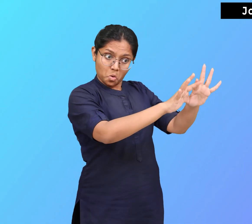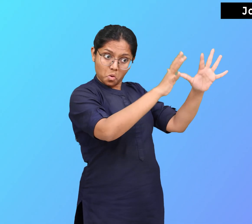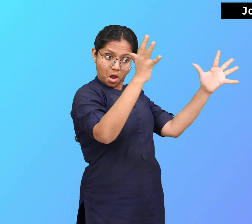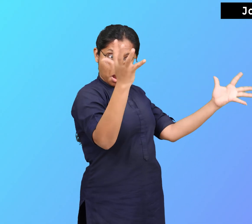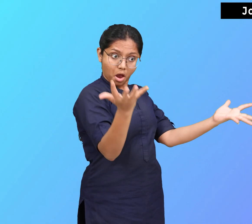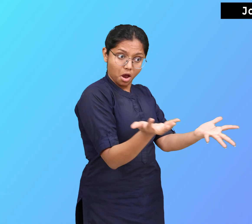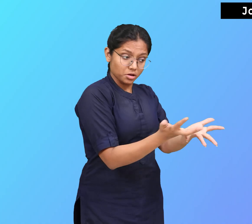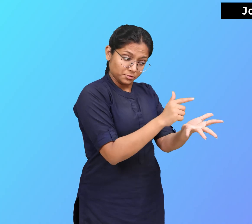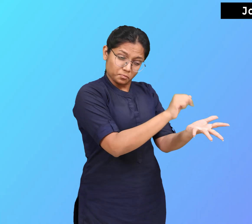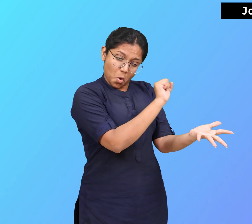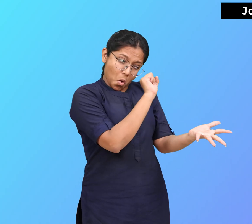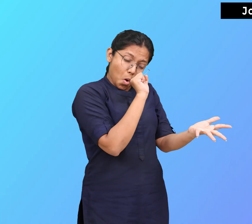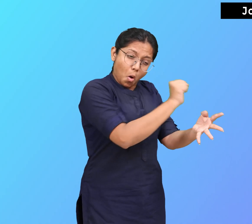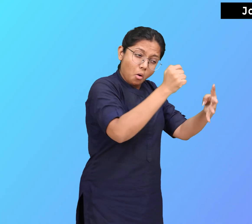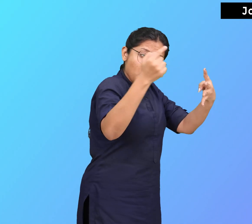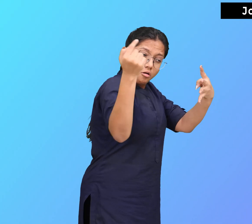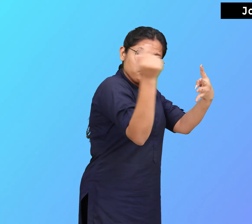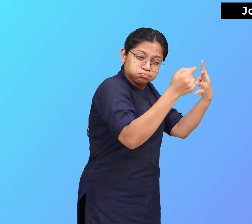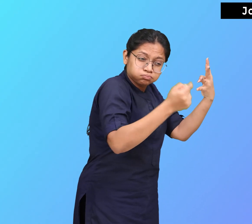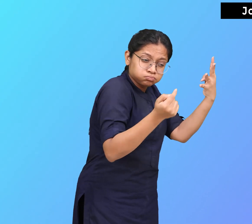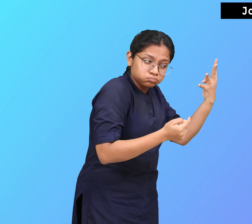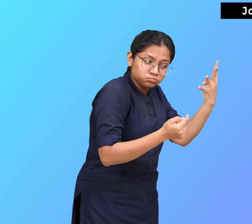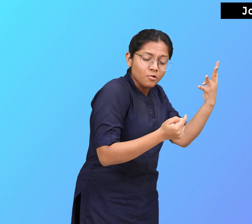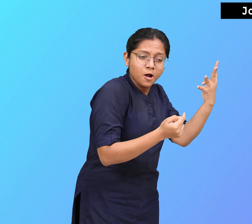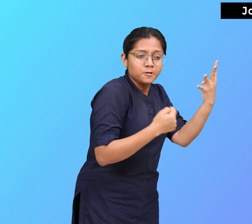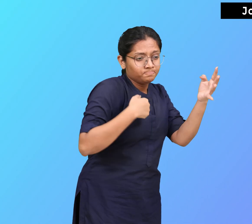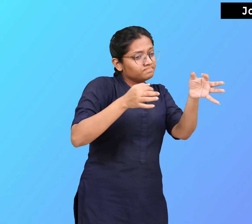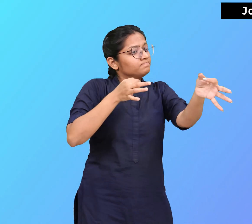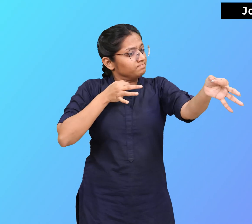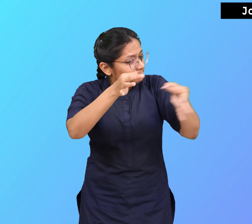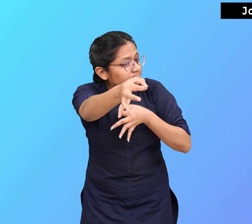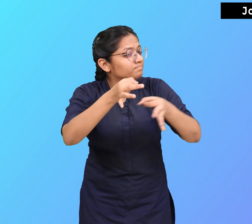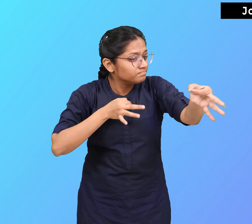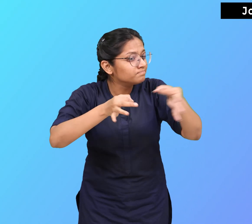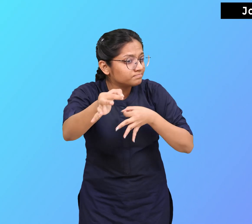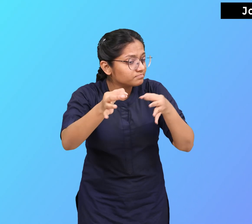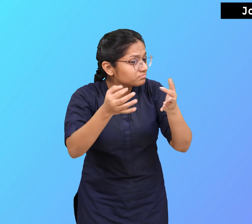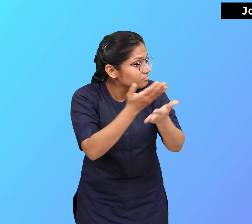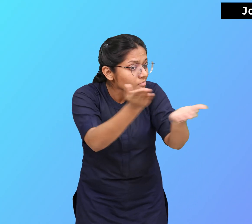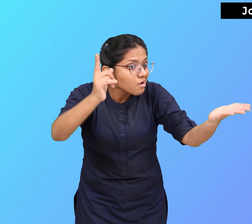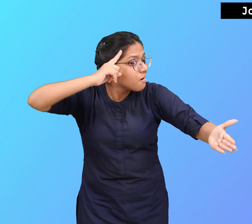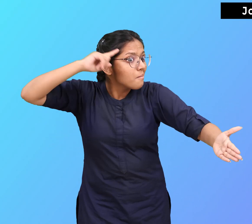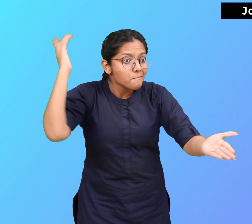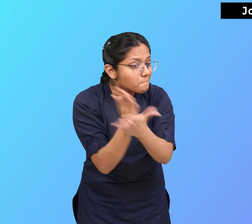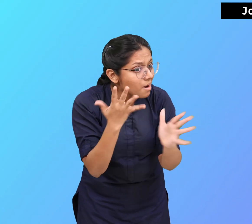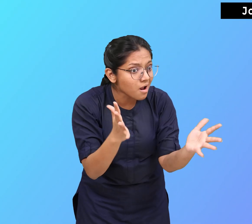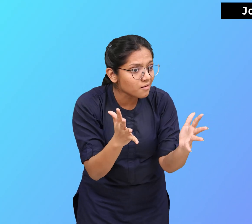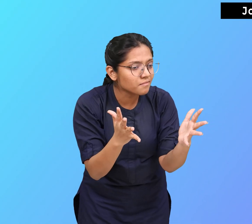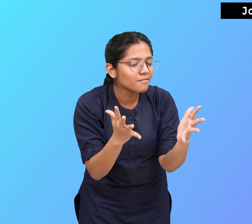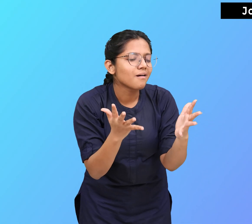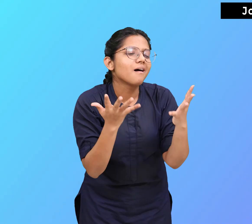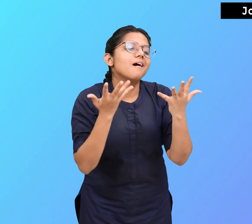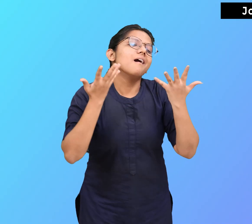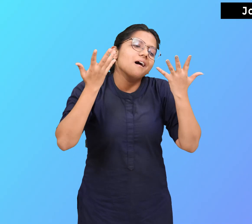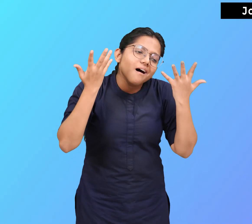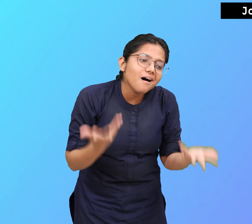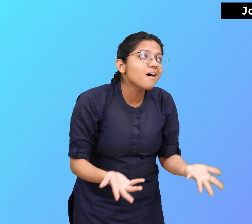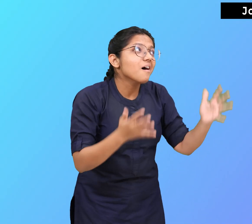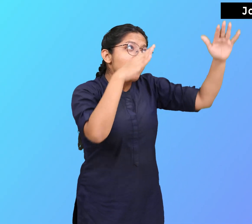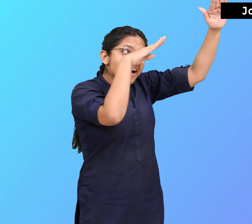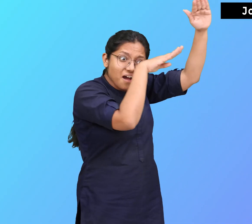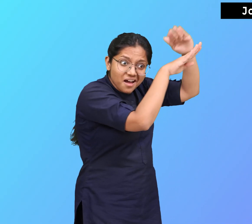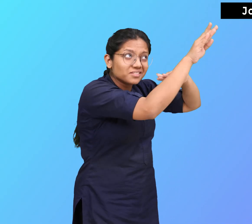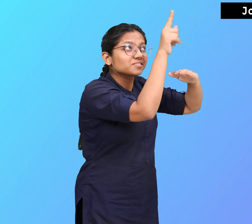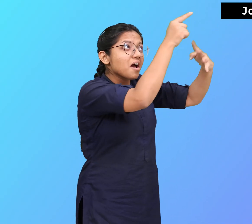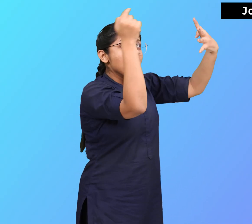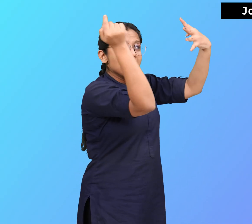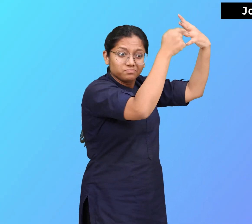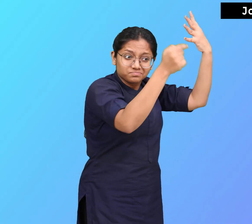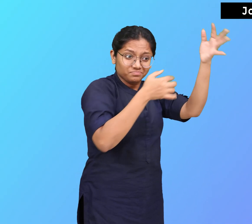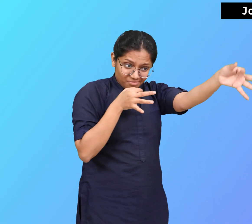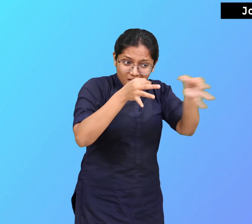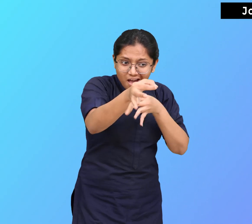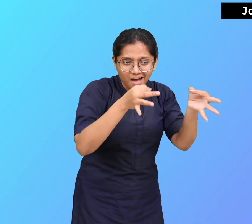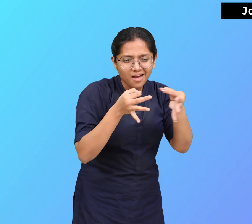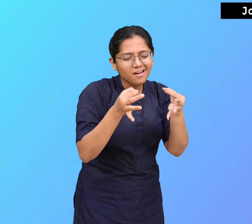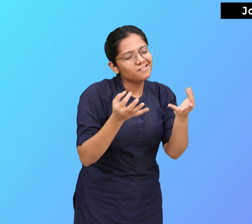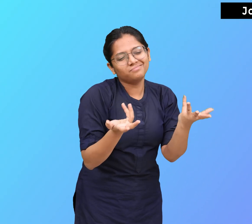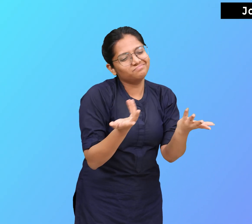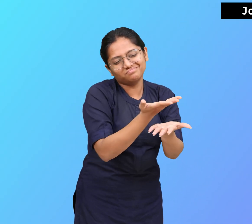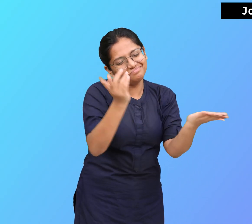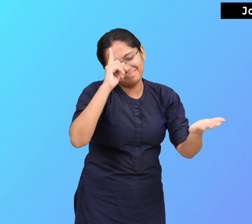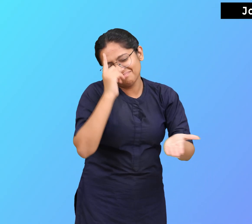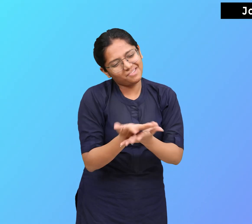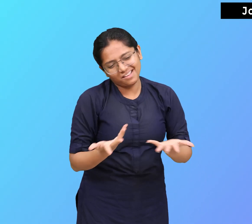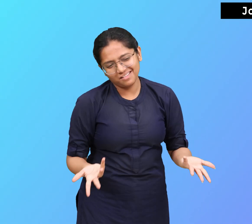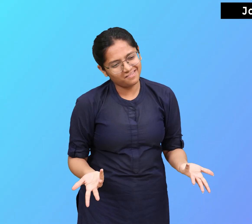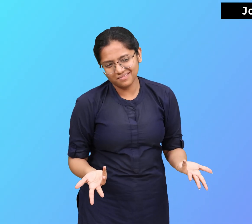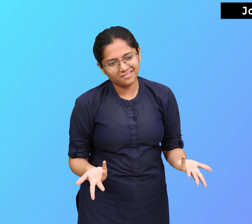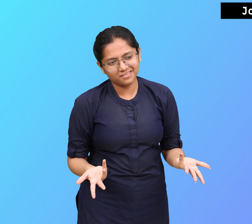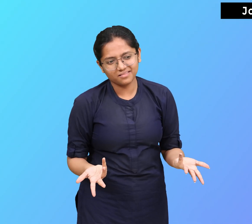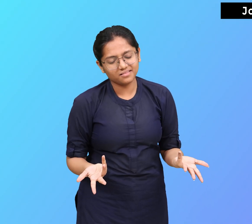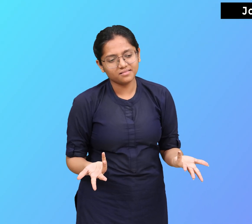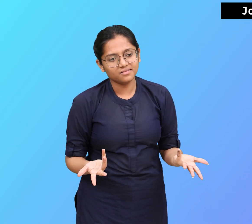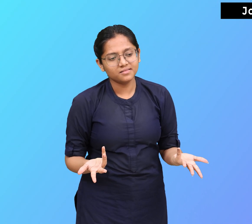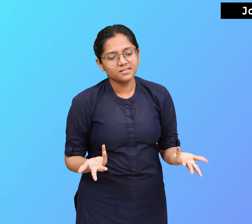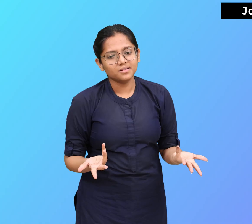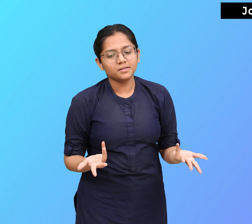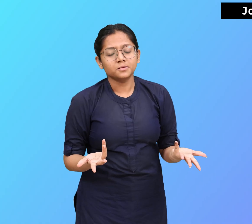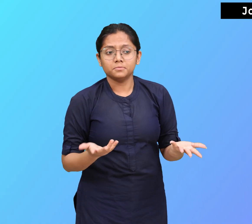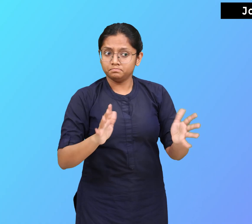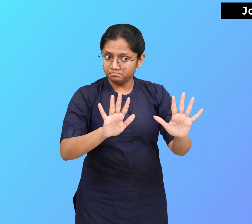I have told you about things here on earth, but you do not believe me. So I’m sure you will not believe me if I tell you about heavenly things!